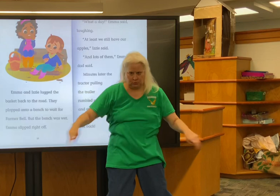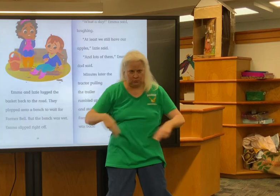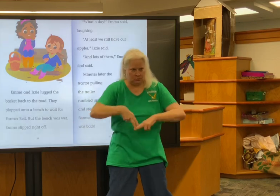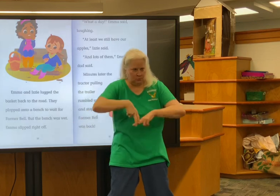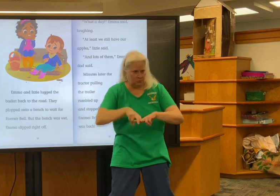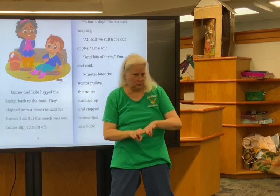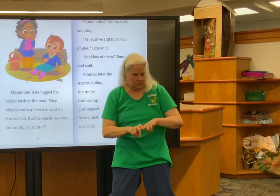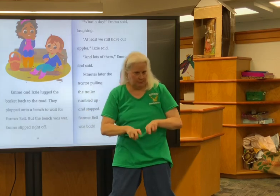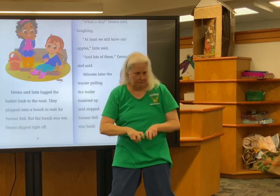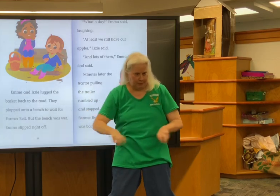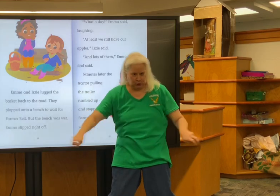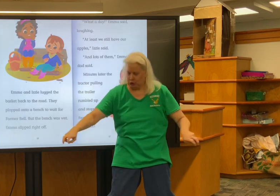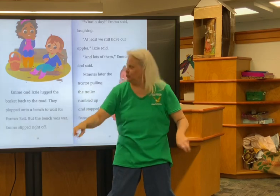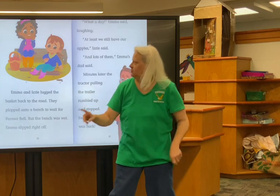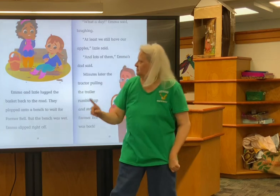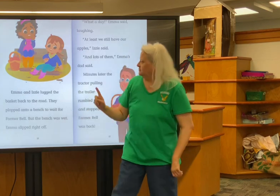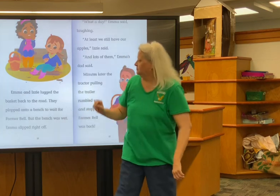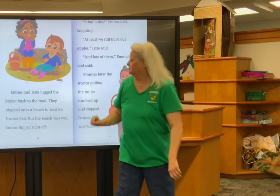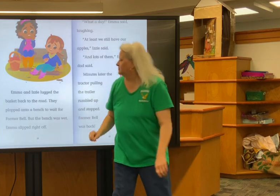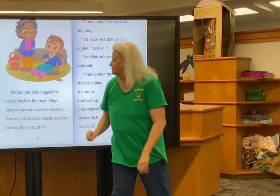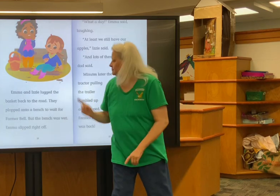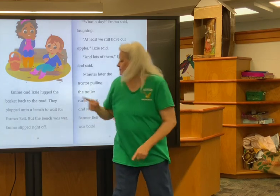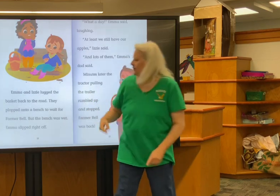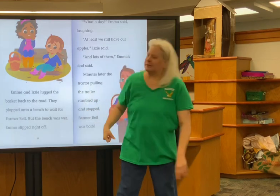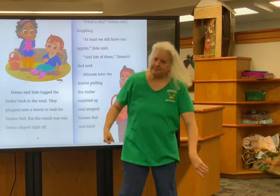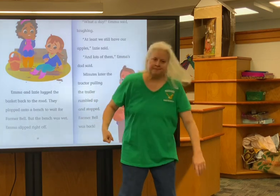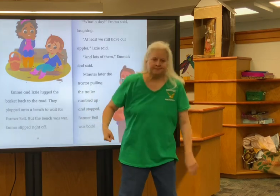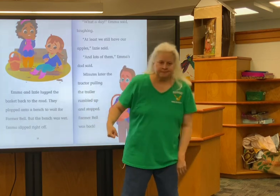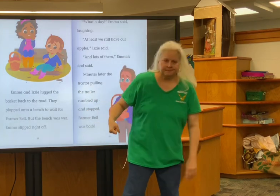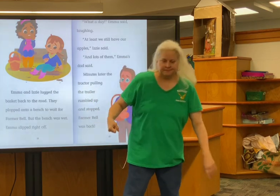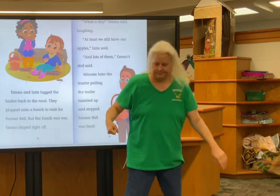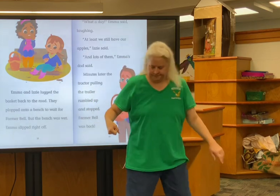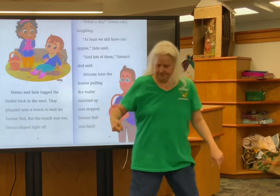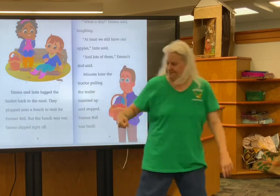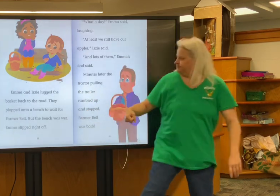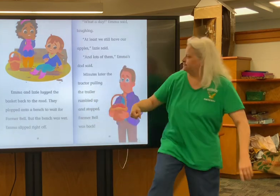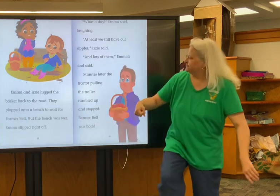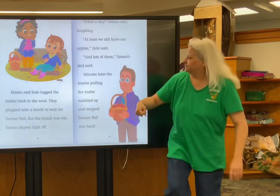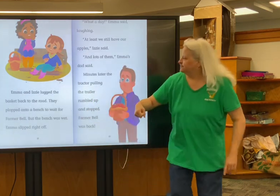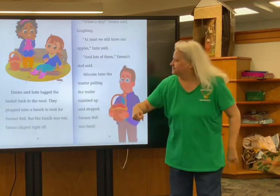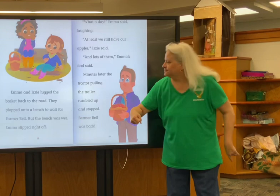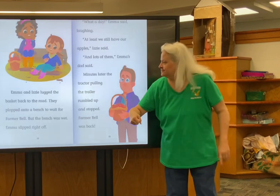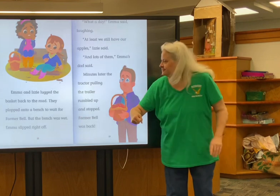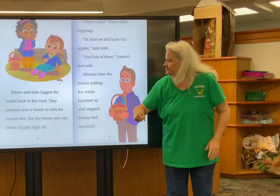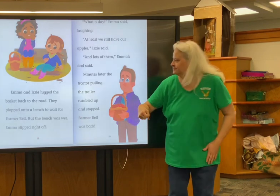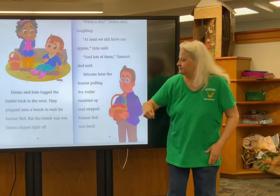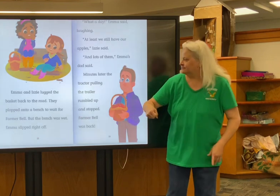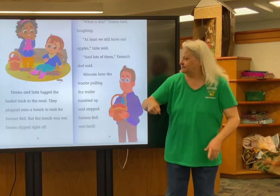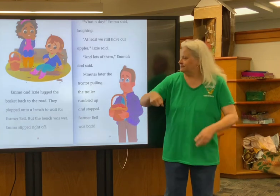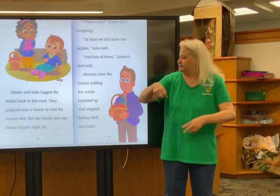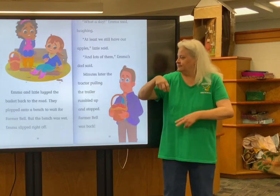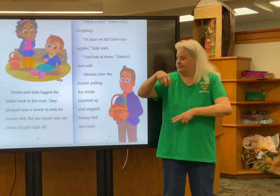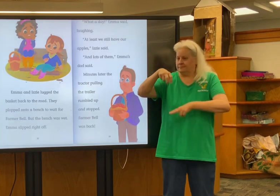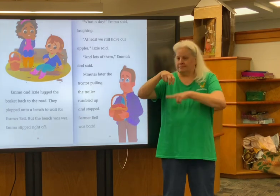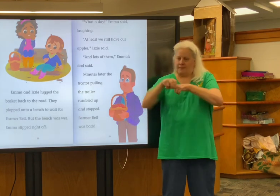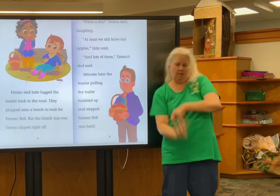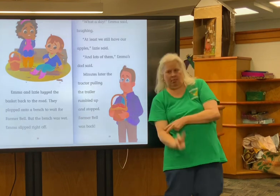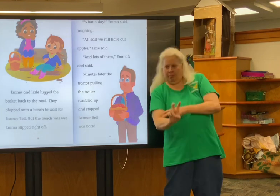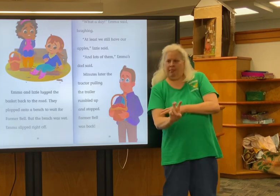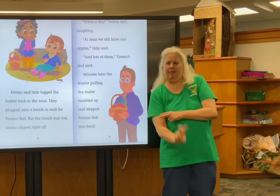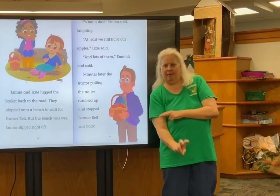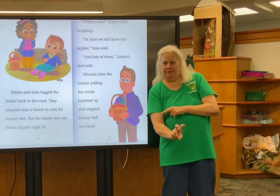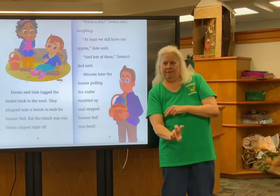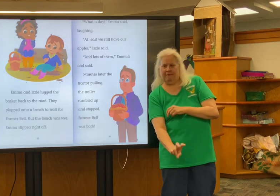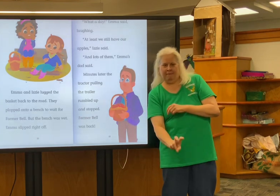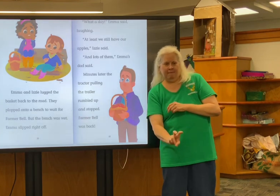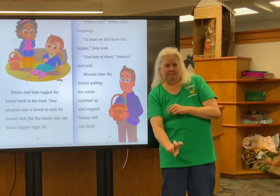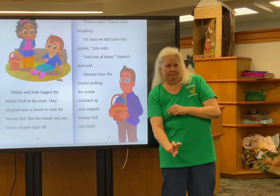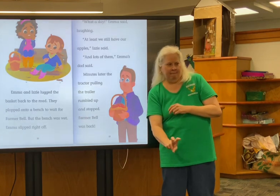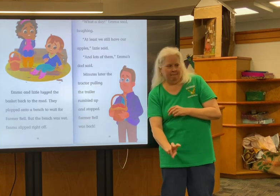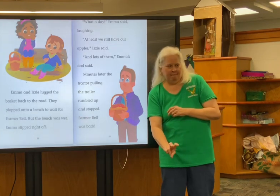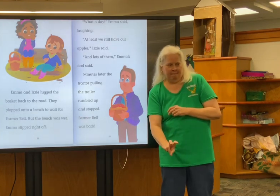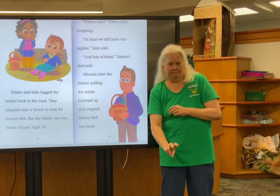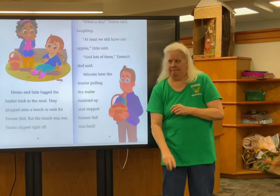Emma and Izzie lugged the basket back to the road. They plopped onto a bench to wait for Farmer Bell.